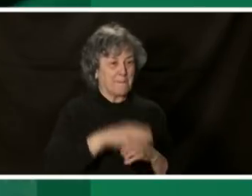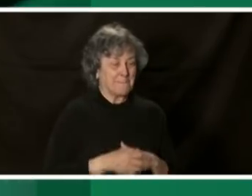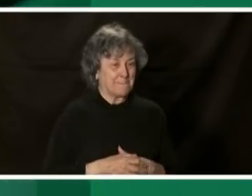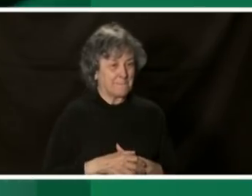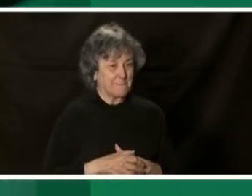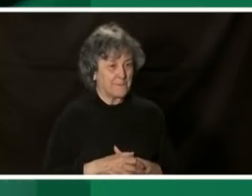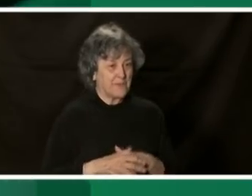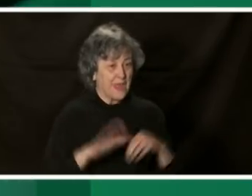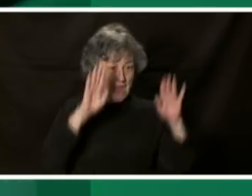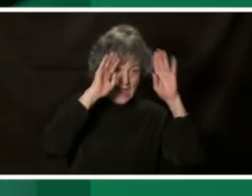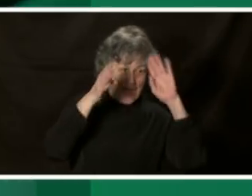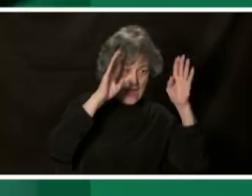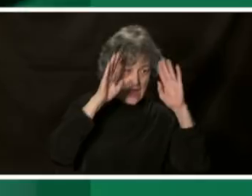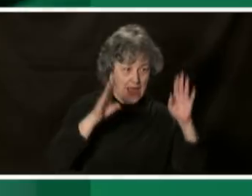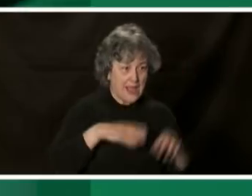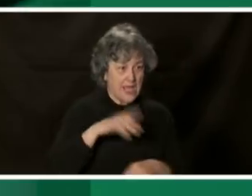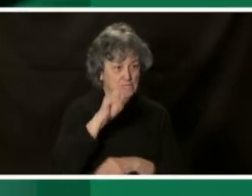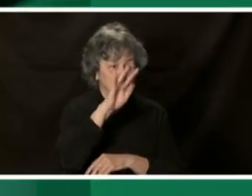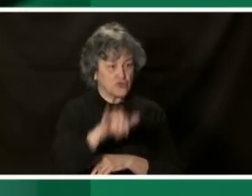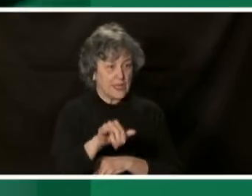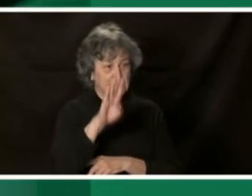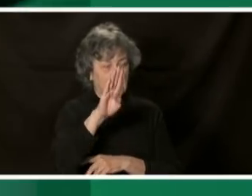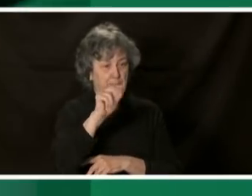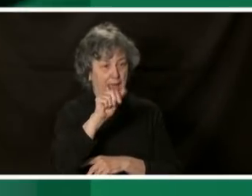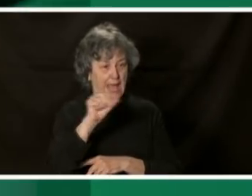» HI, THIS IS TRACEY ANALYSSA BASS.